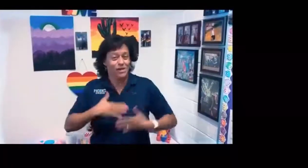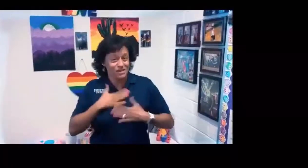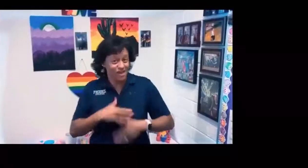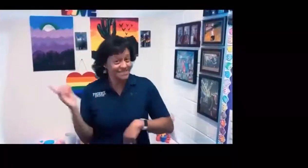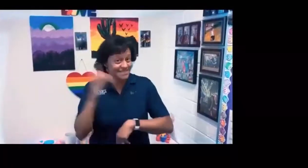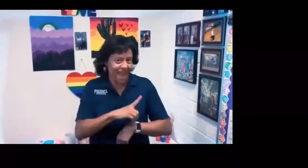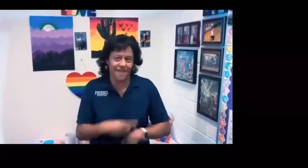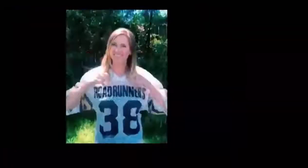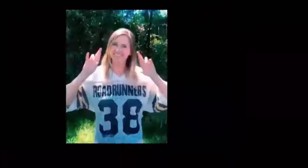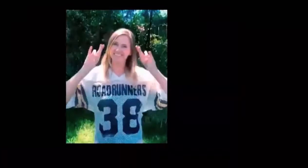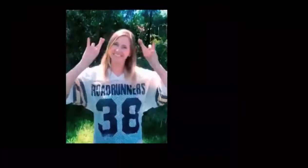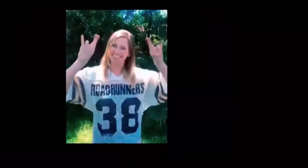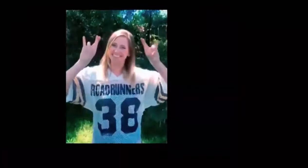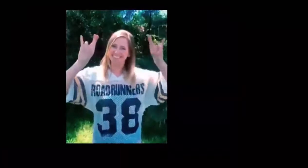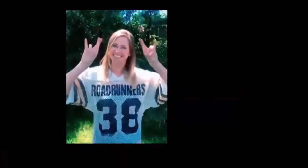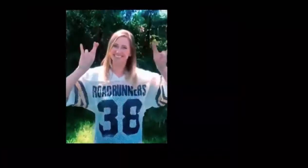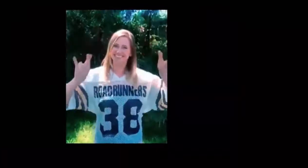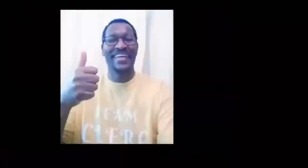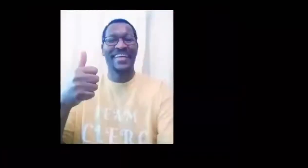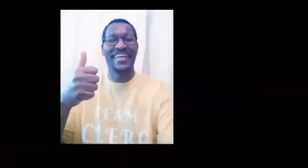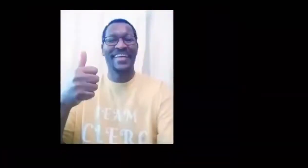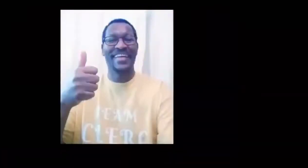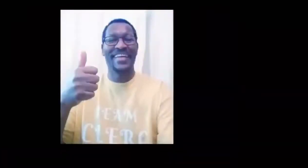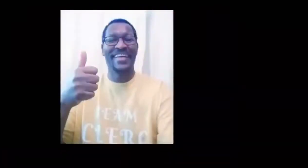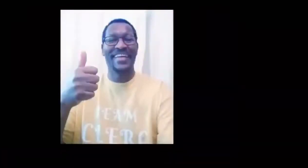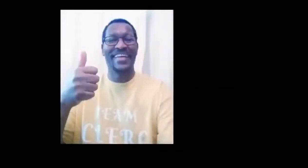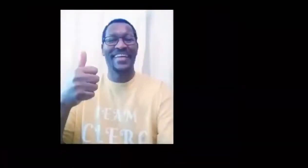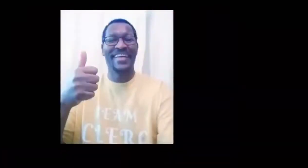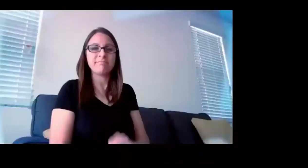Happy National Appreciation Day! Go Road Runners!